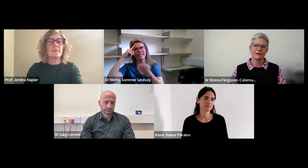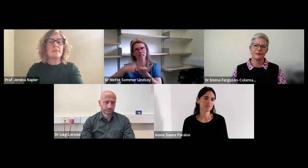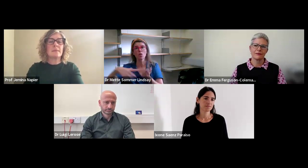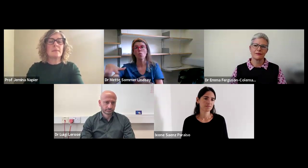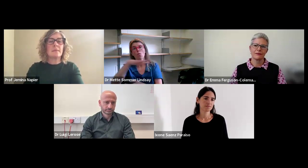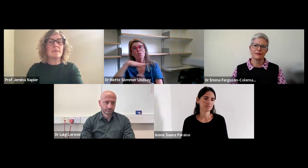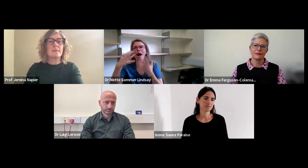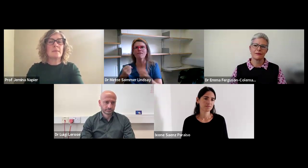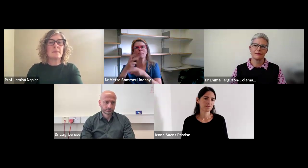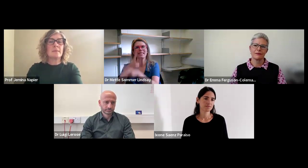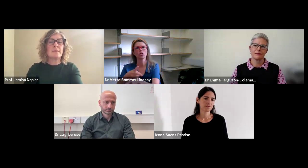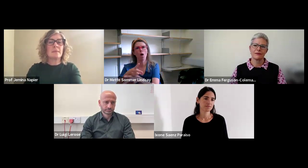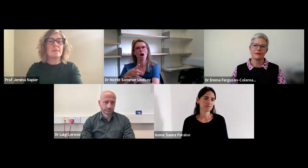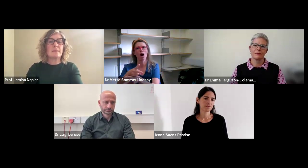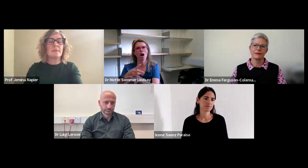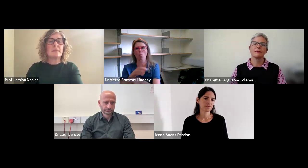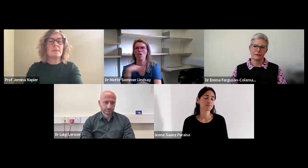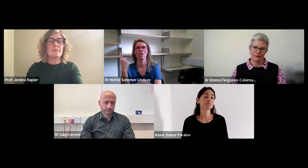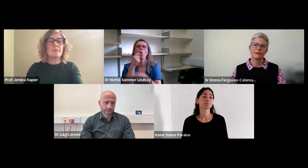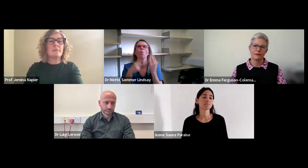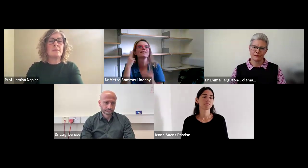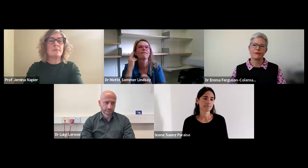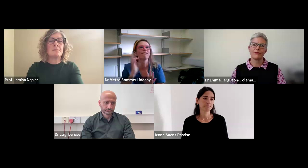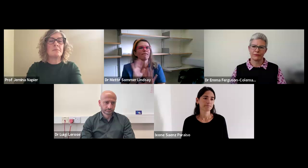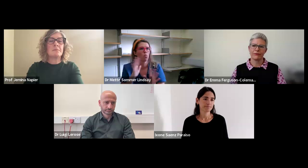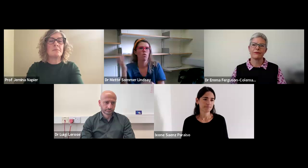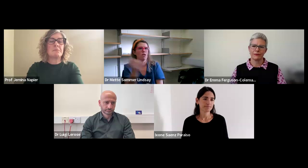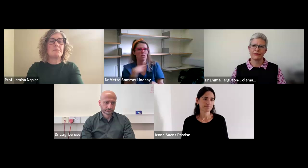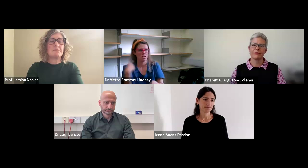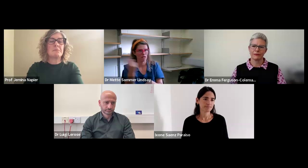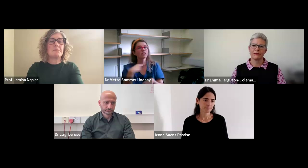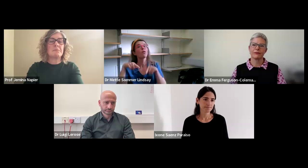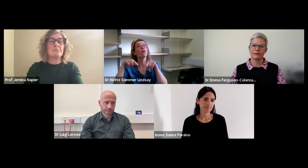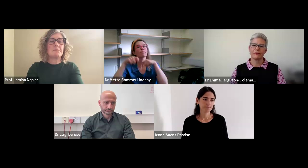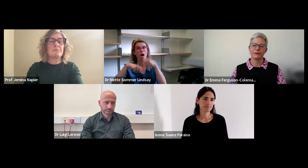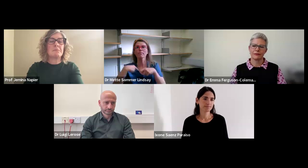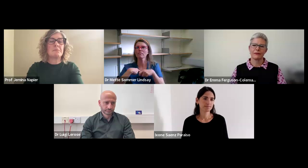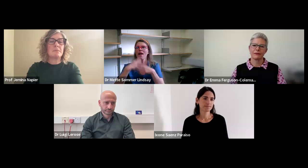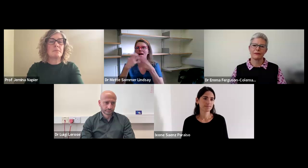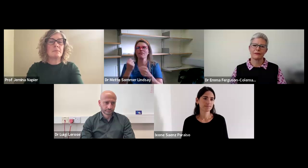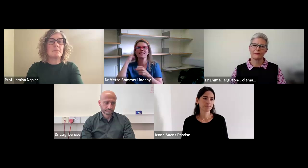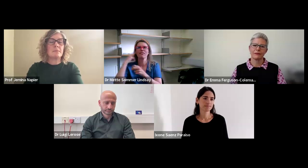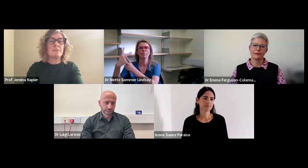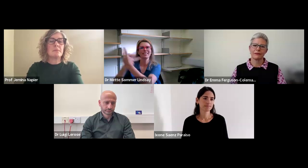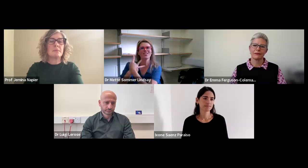my boss decided that we all needed a mentor. This wasn't deaf specific,